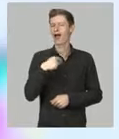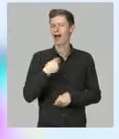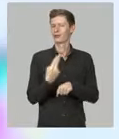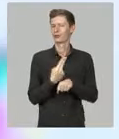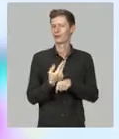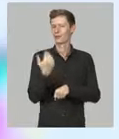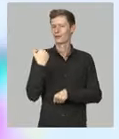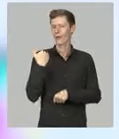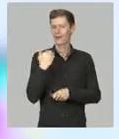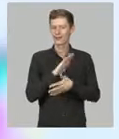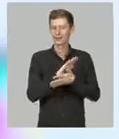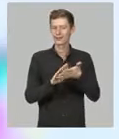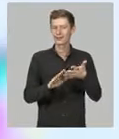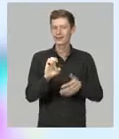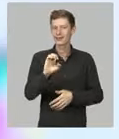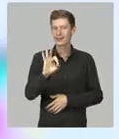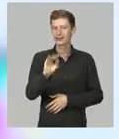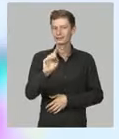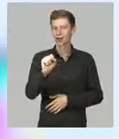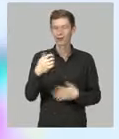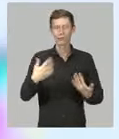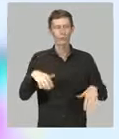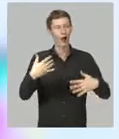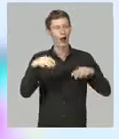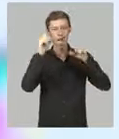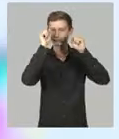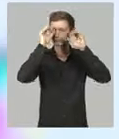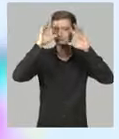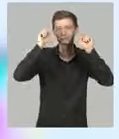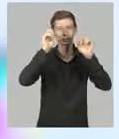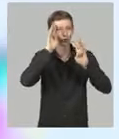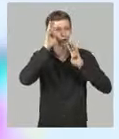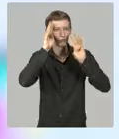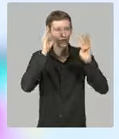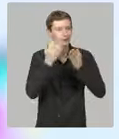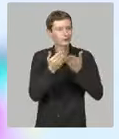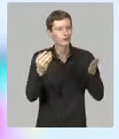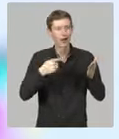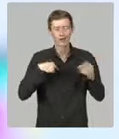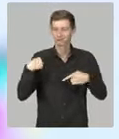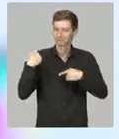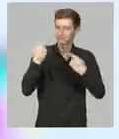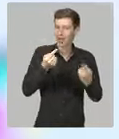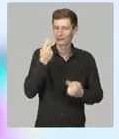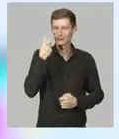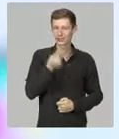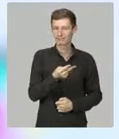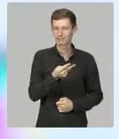CREATOR JOURNEY SESSION BECAUSE I FOLLOW ALL OF THEM ON INSTAGRAM AND I VIEWS THEIR EFFECTS BEFORE.